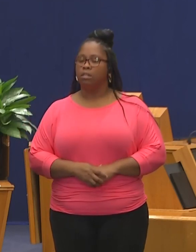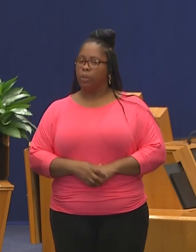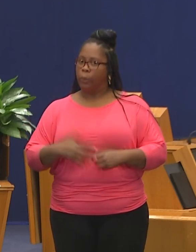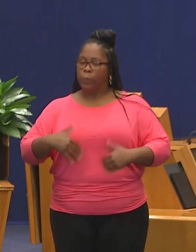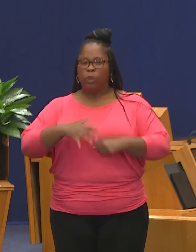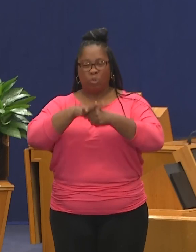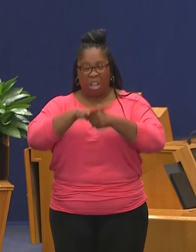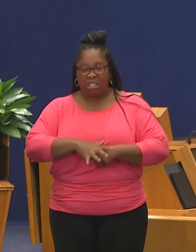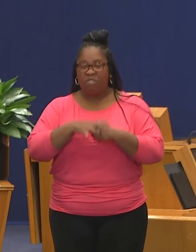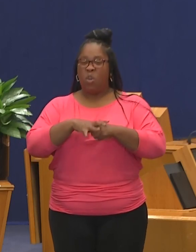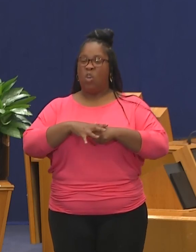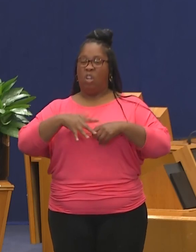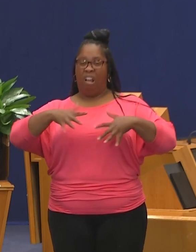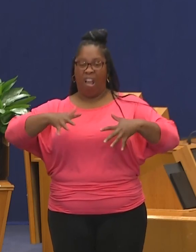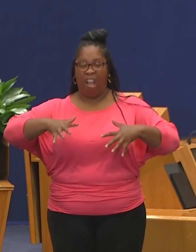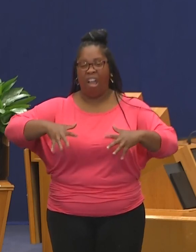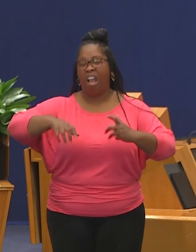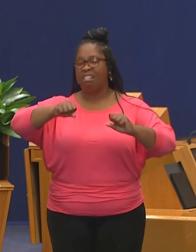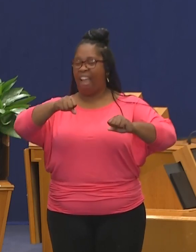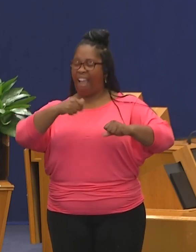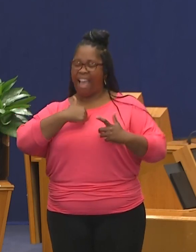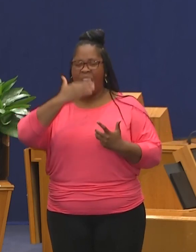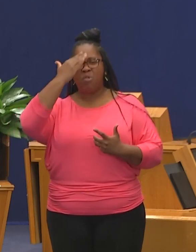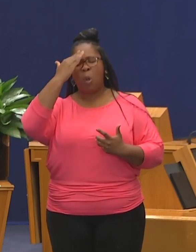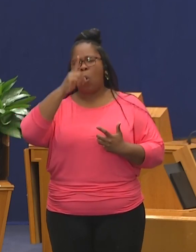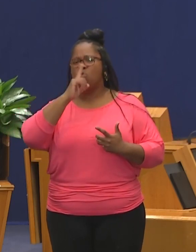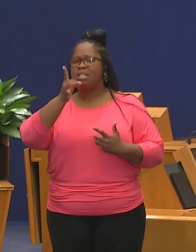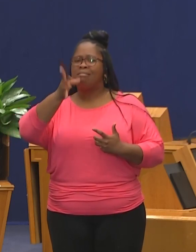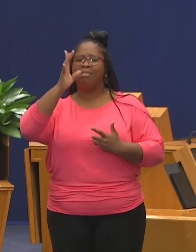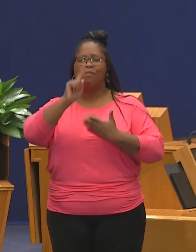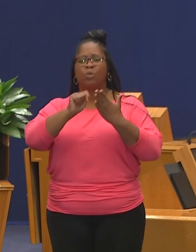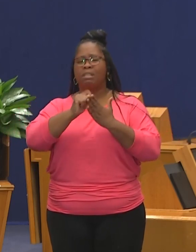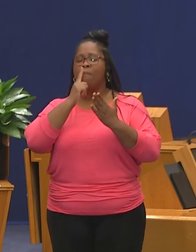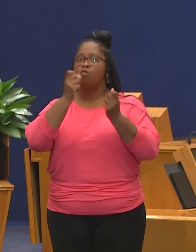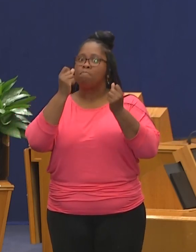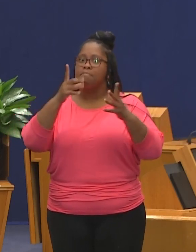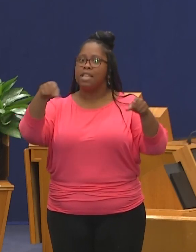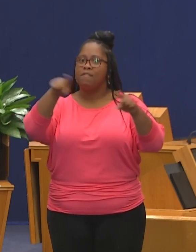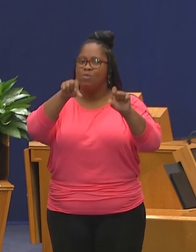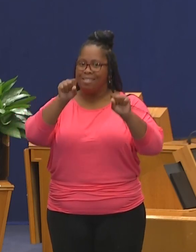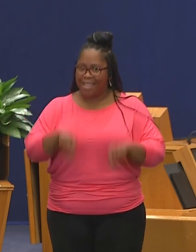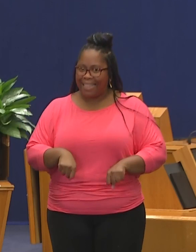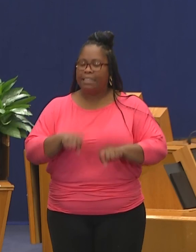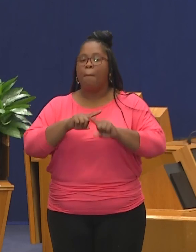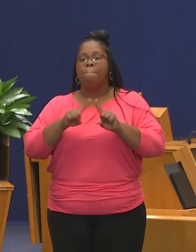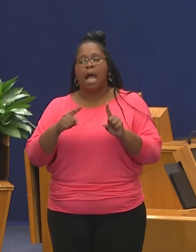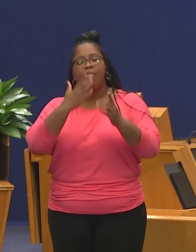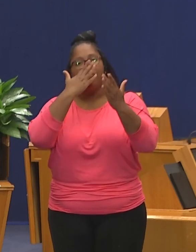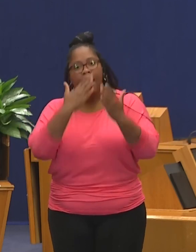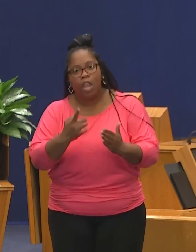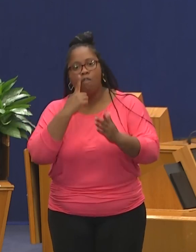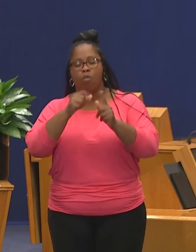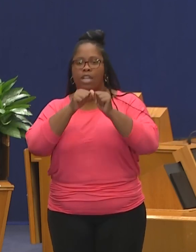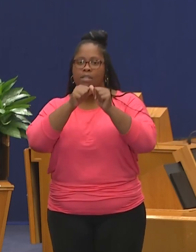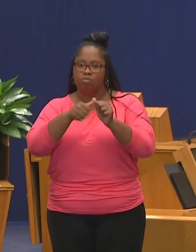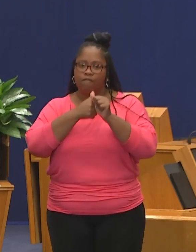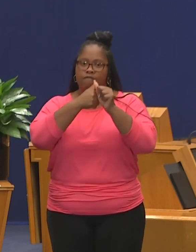I KNOW THAT PEOPLE ARE UNDER STRESS AND ANXIETY. AND I KNOW THAT THIS IS DIFFICULT TIME FOR MANY OF YOU.